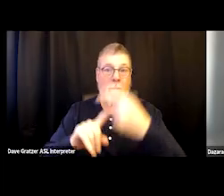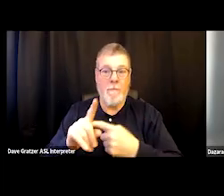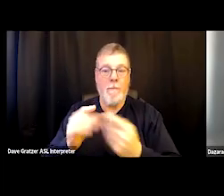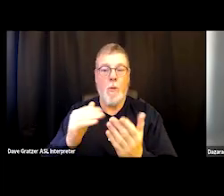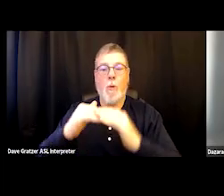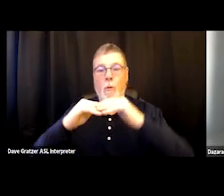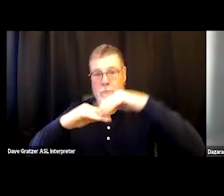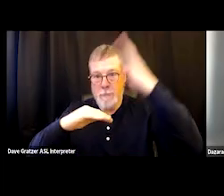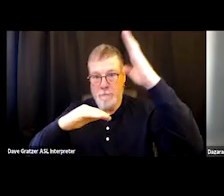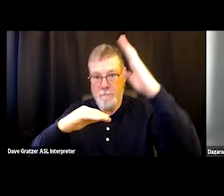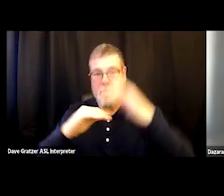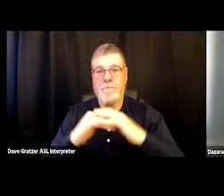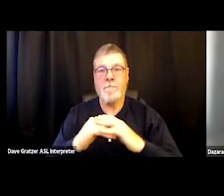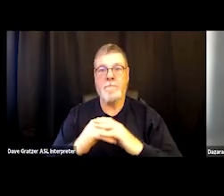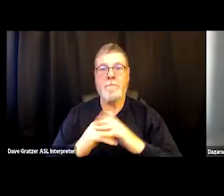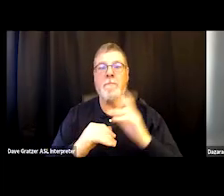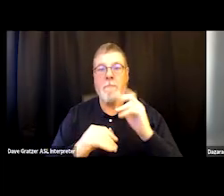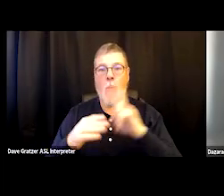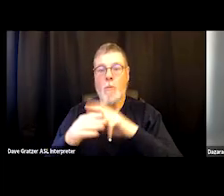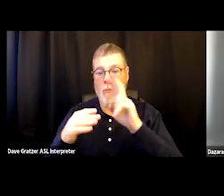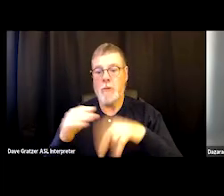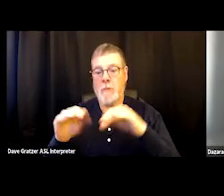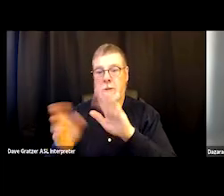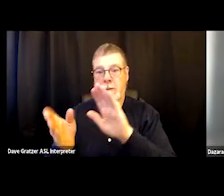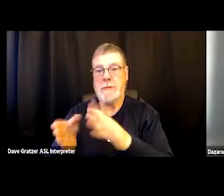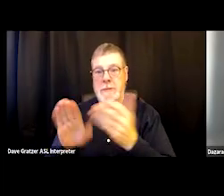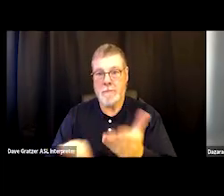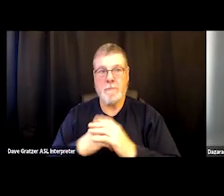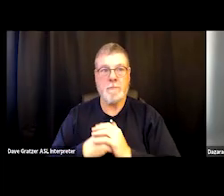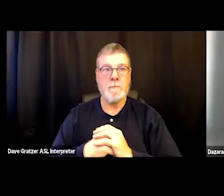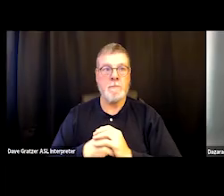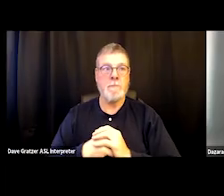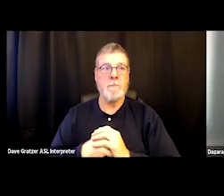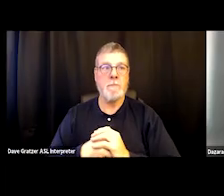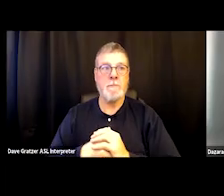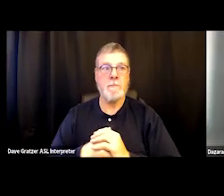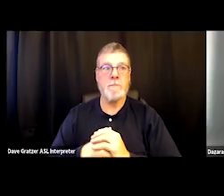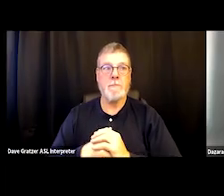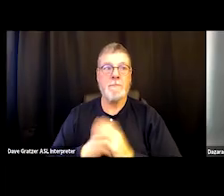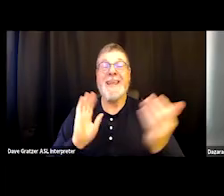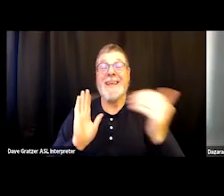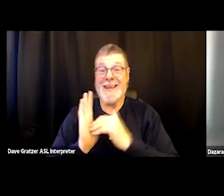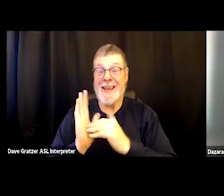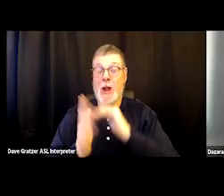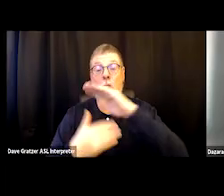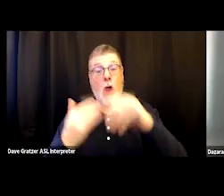or is something that could likely result in death. And again, all those conditions and all those medical requirements